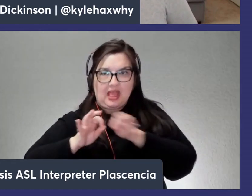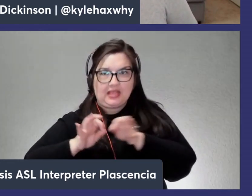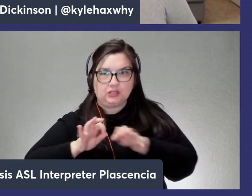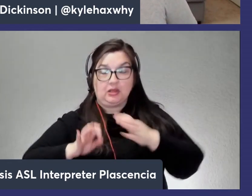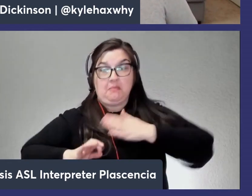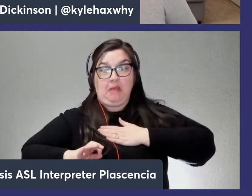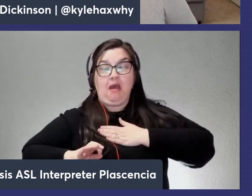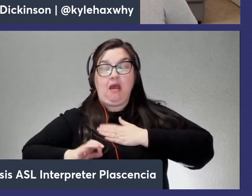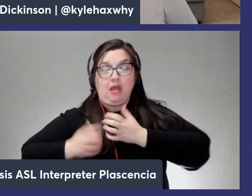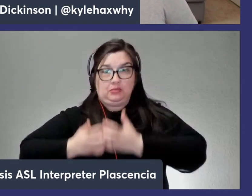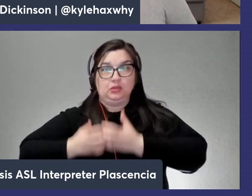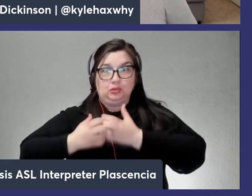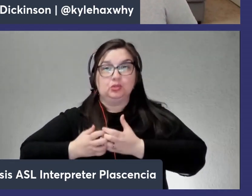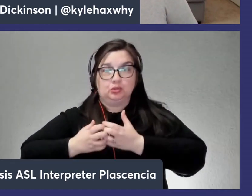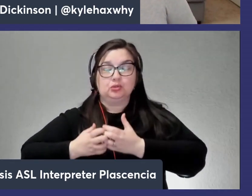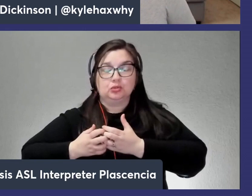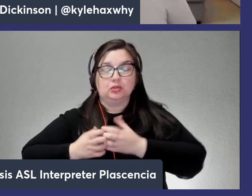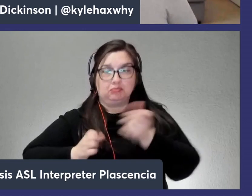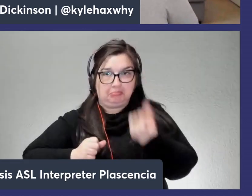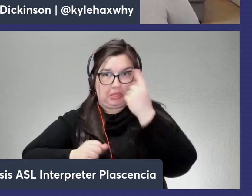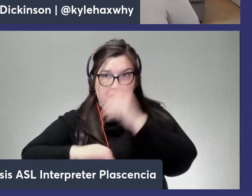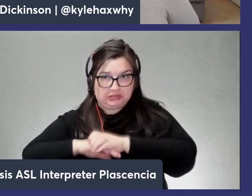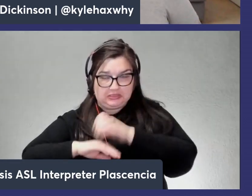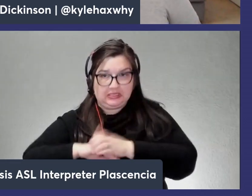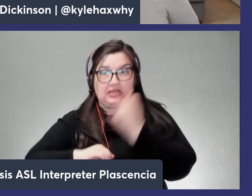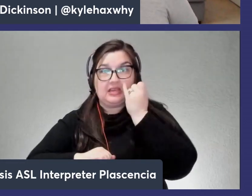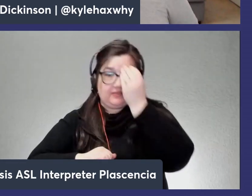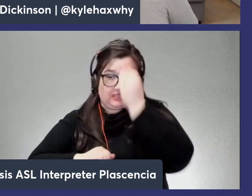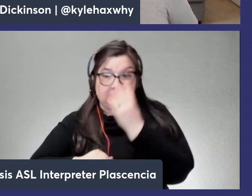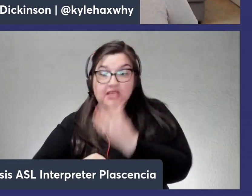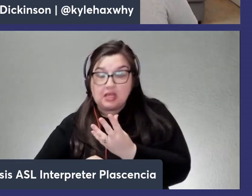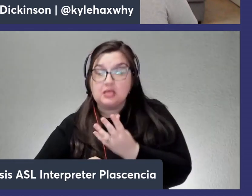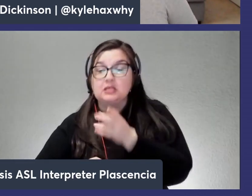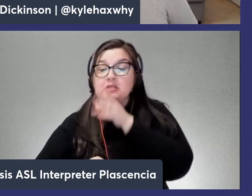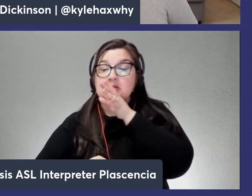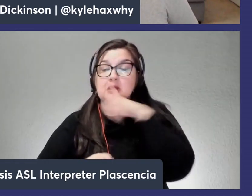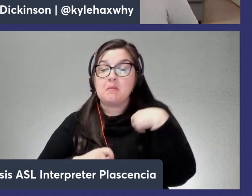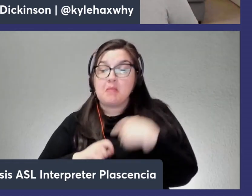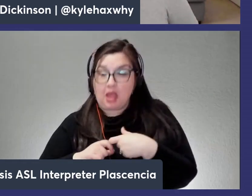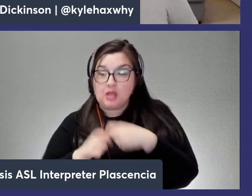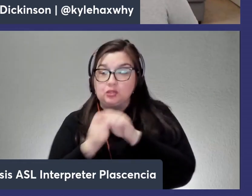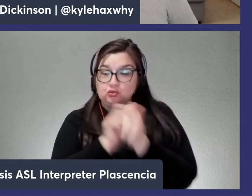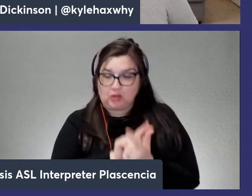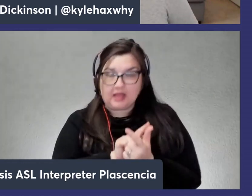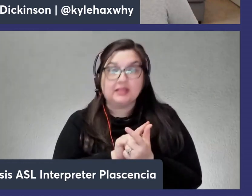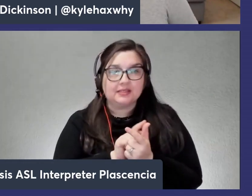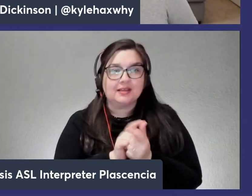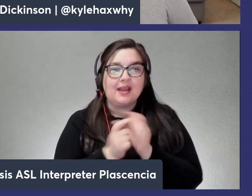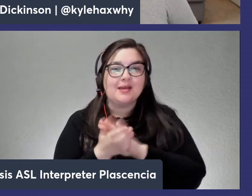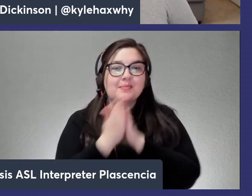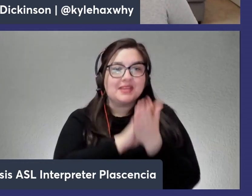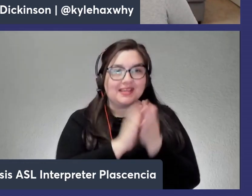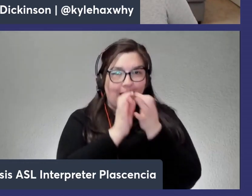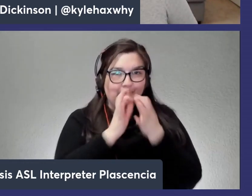but when I go to my Alexa and then say, Alexa, translate Spanish, then it, she becomes an interpreter between English and Spanish.